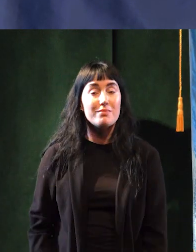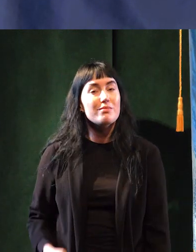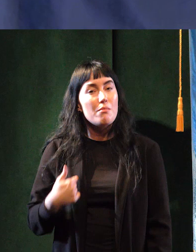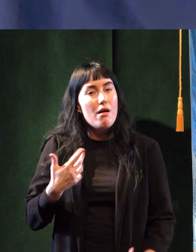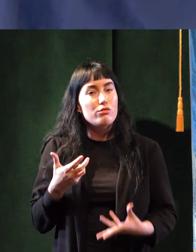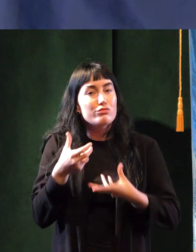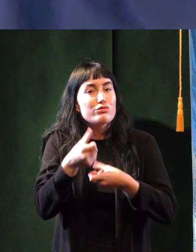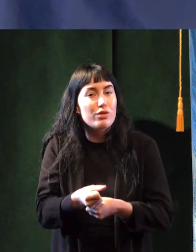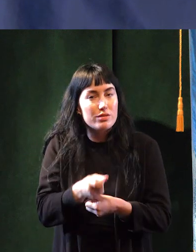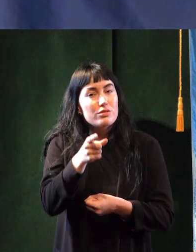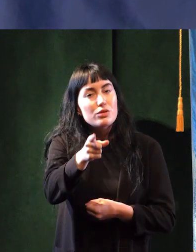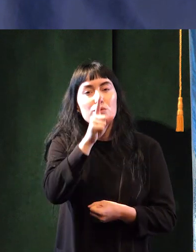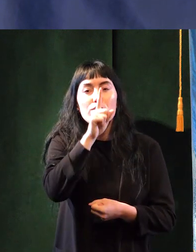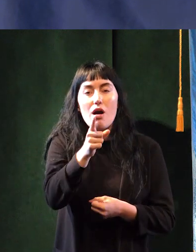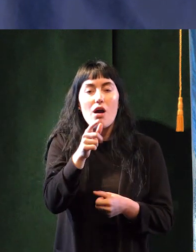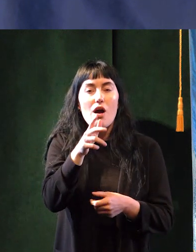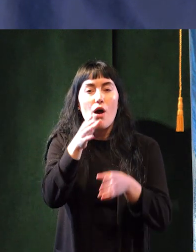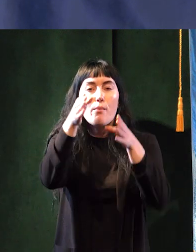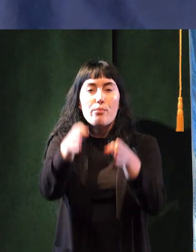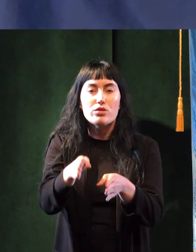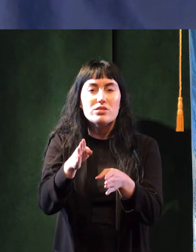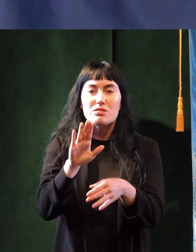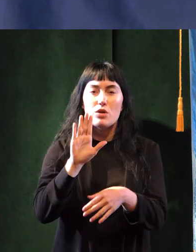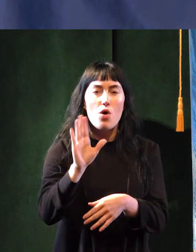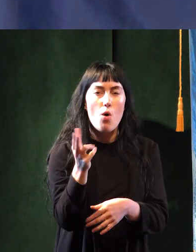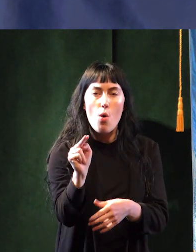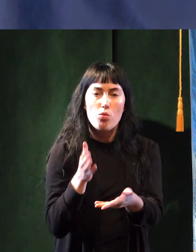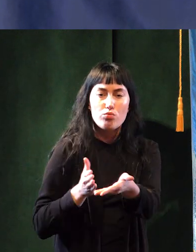are a person in your own right possessed of a beauty and value that are the